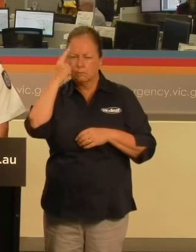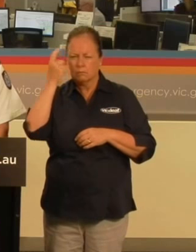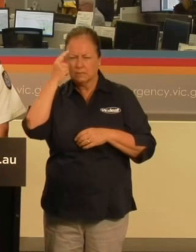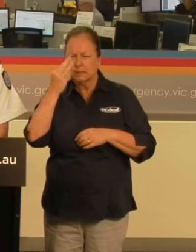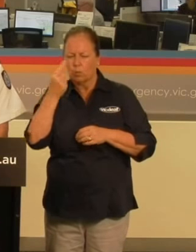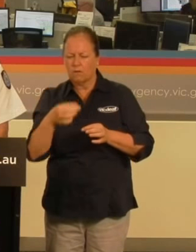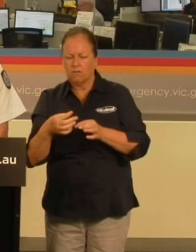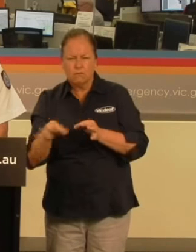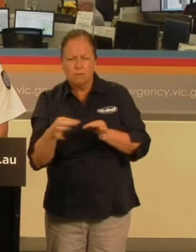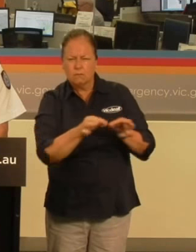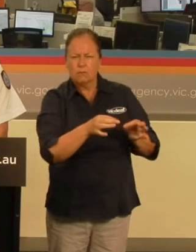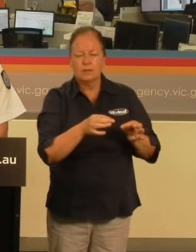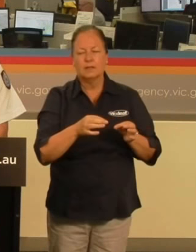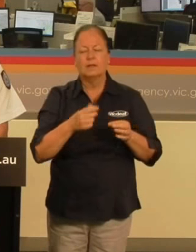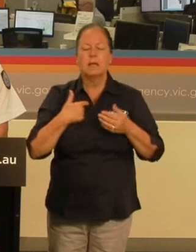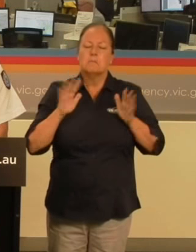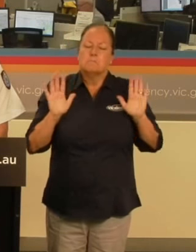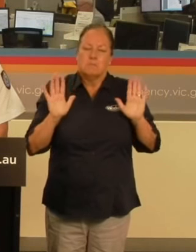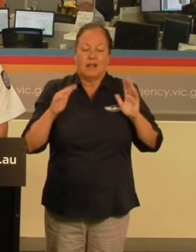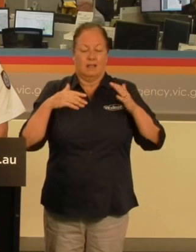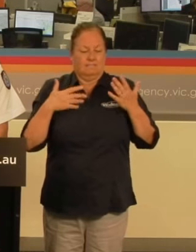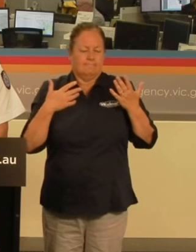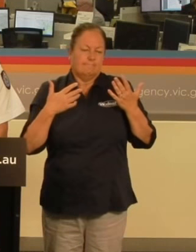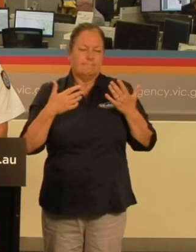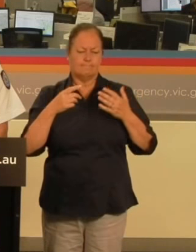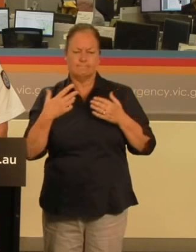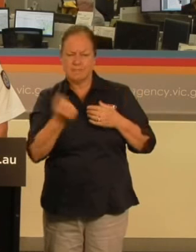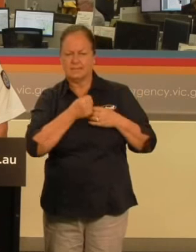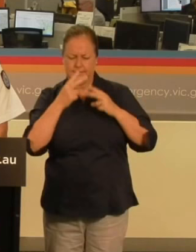moment that they need to be investigated and obviously we'll use those figures to